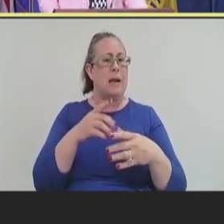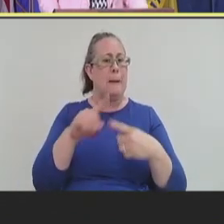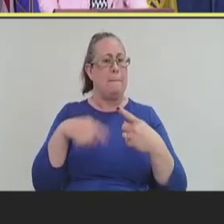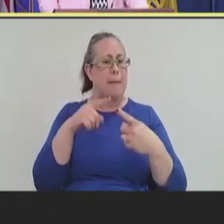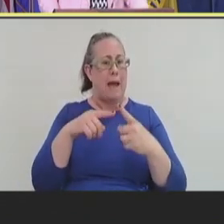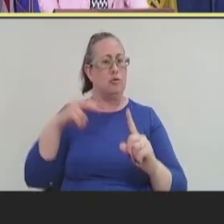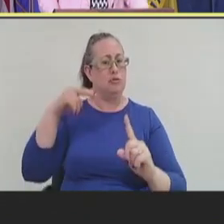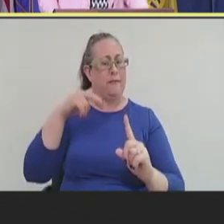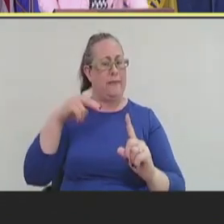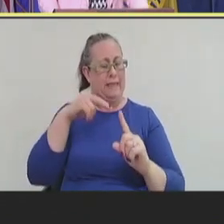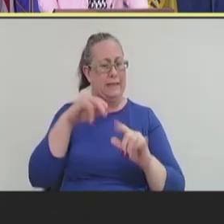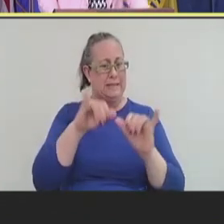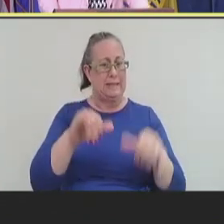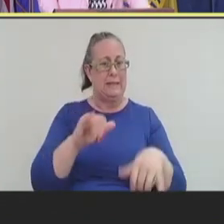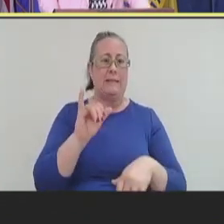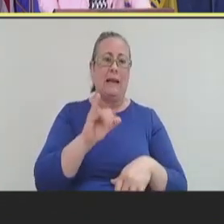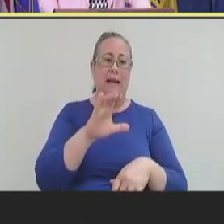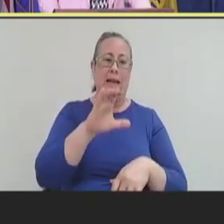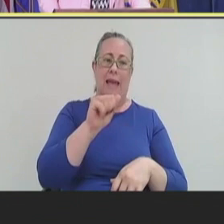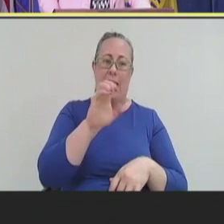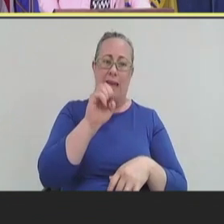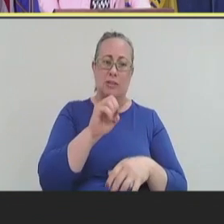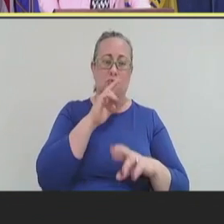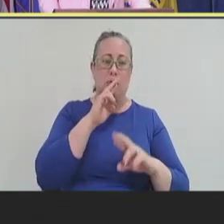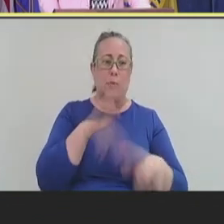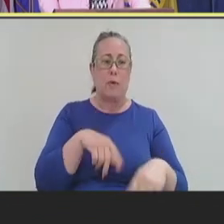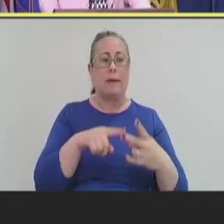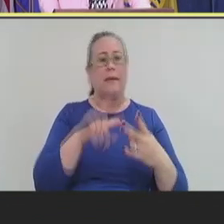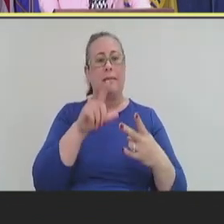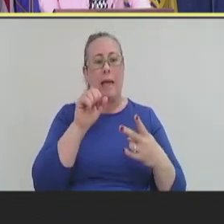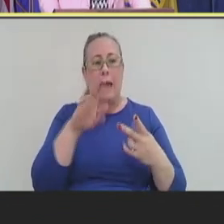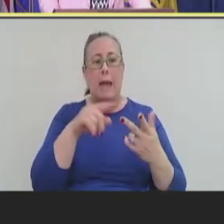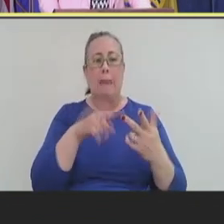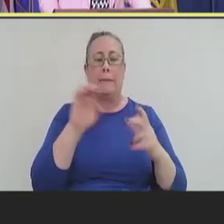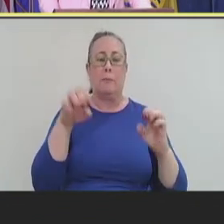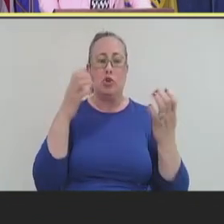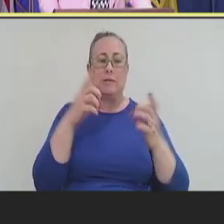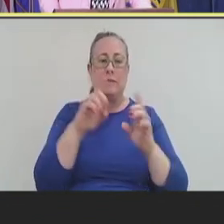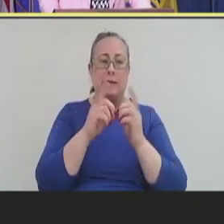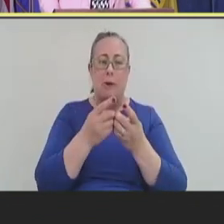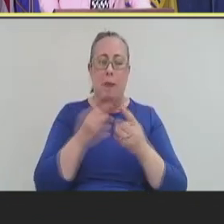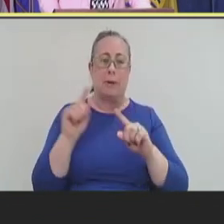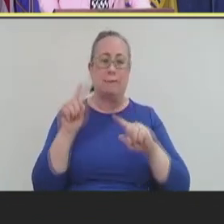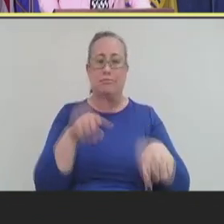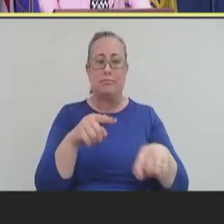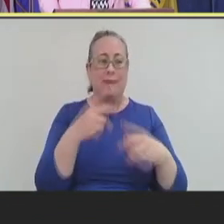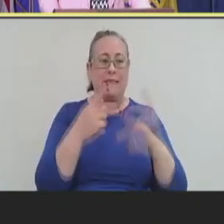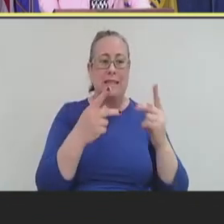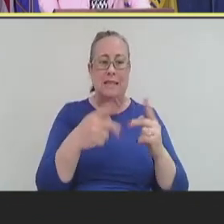that includes case reporting, labs, emergency department visits, and vital statistics data.